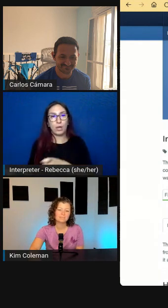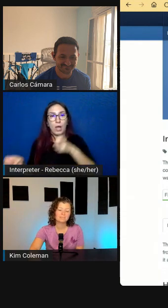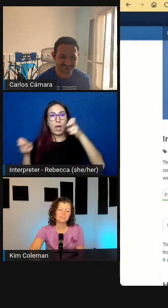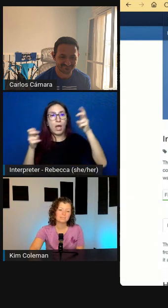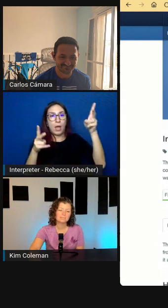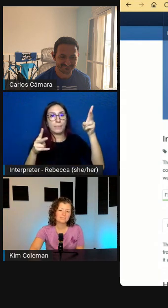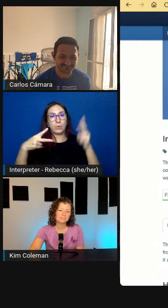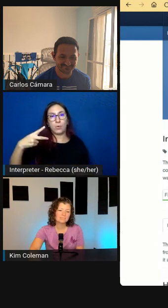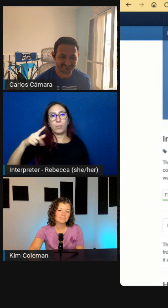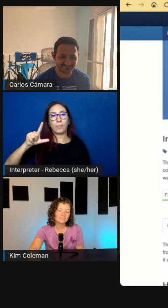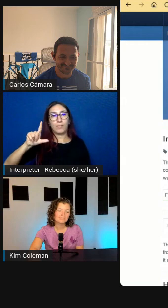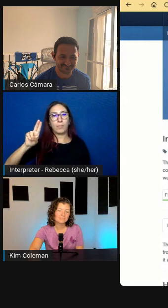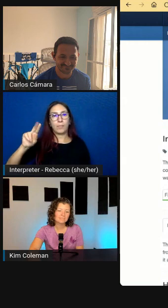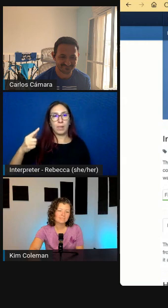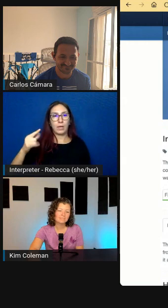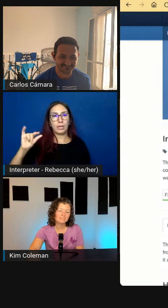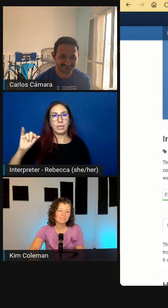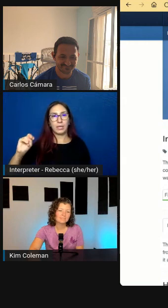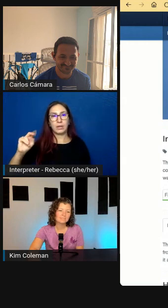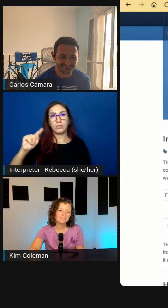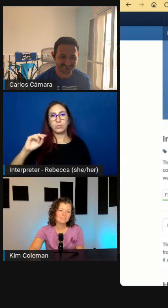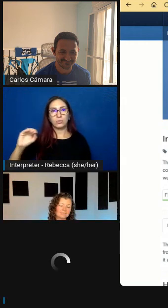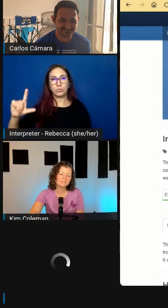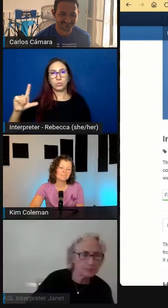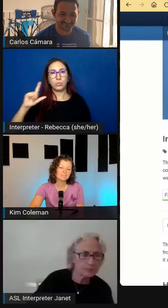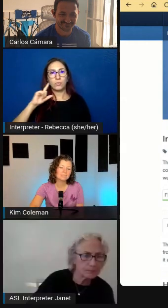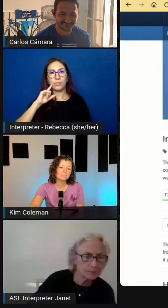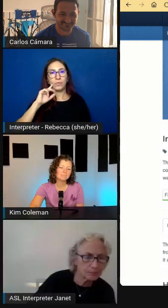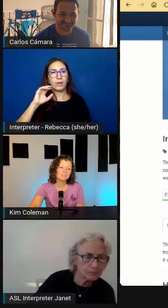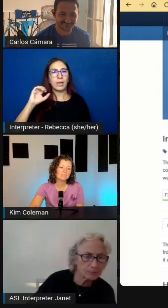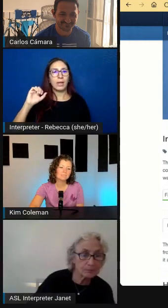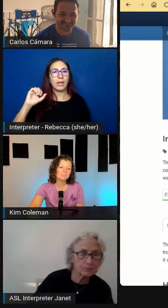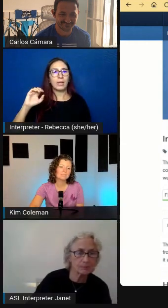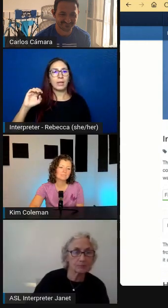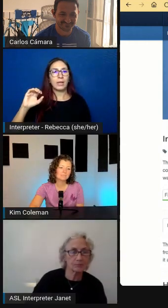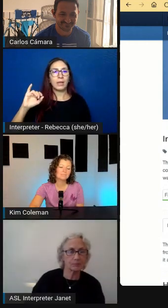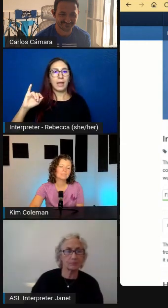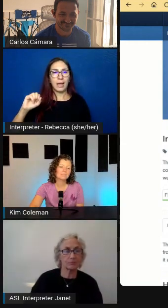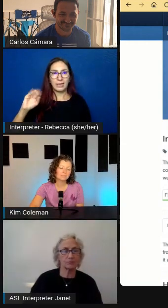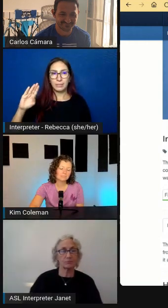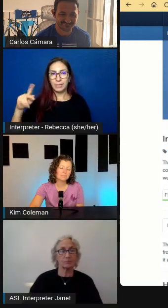to the SVN or to your SVN and other stuff. In Joomla, we do not do that.